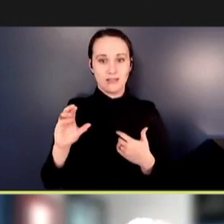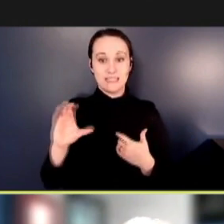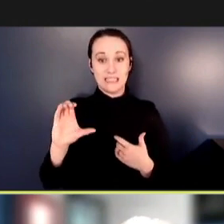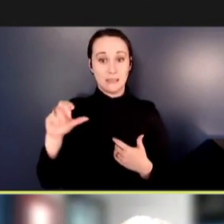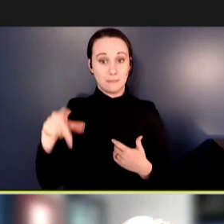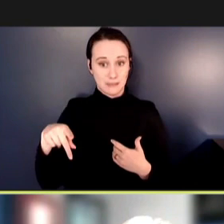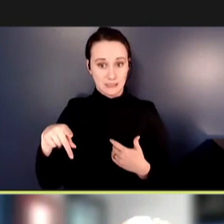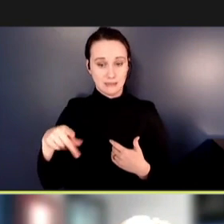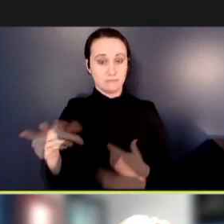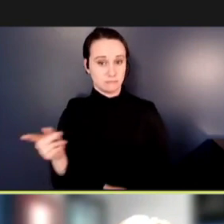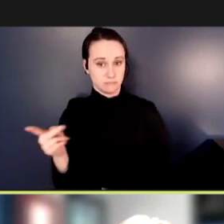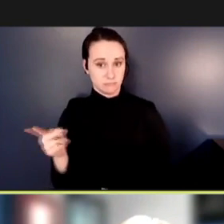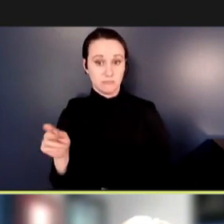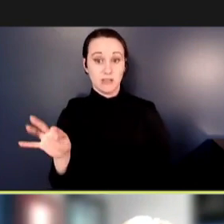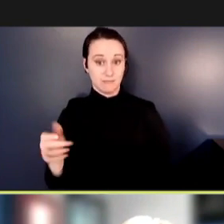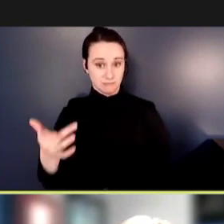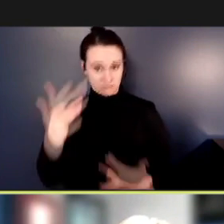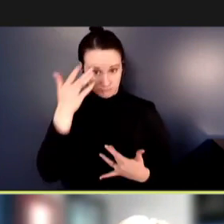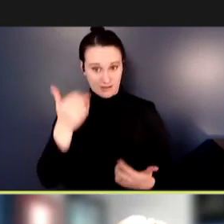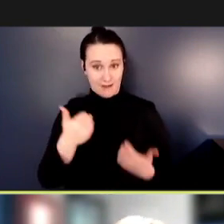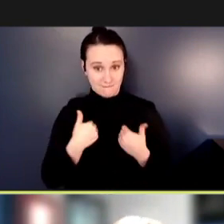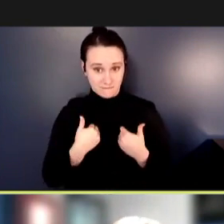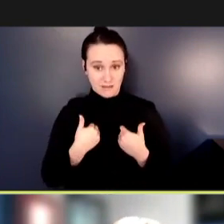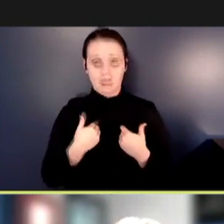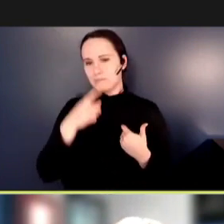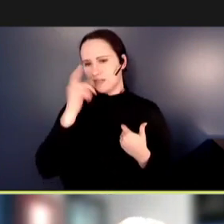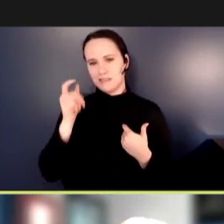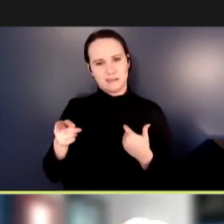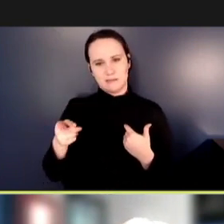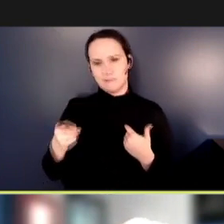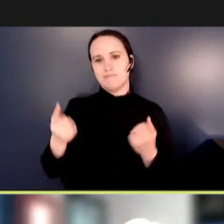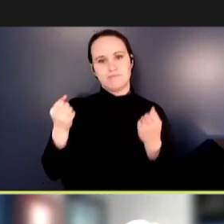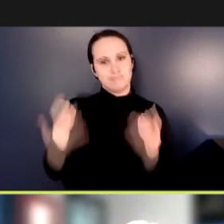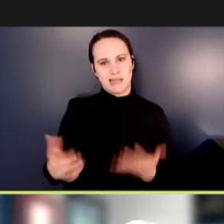have probably had surgeries, and this goes for any children that have had multiple surgeries,